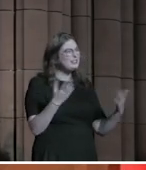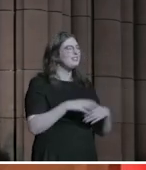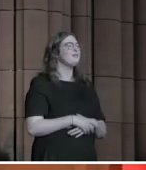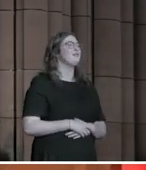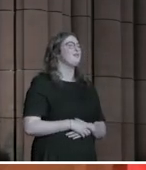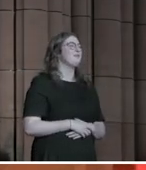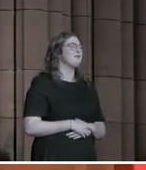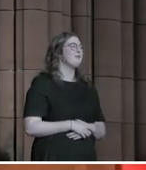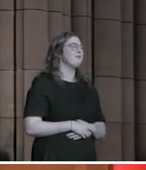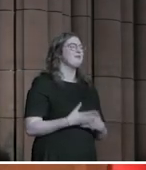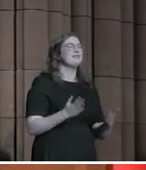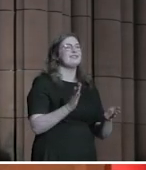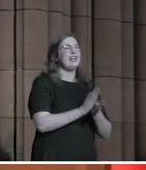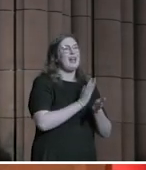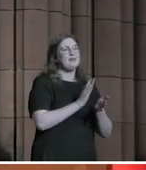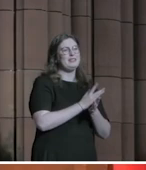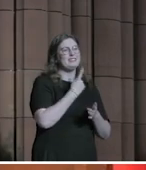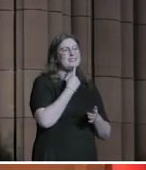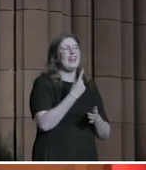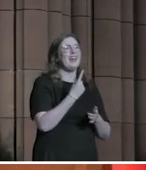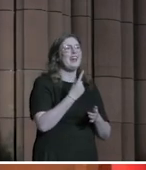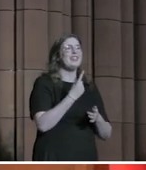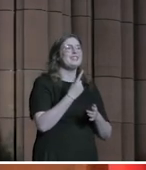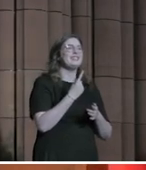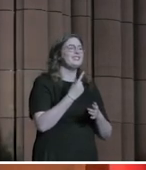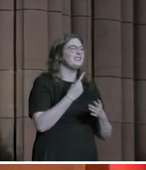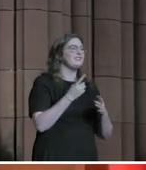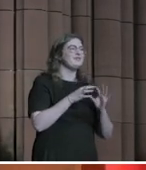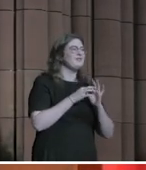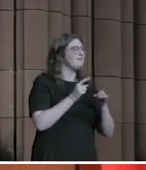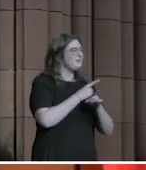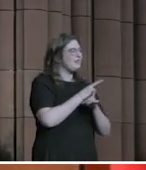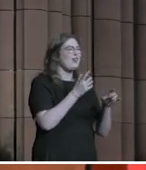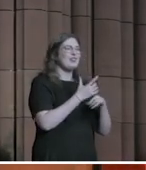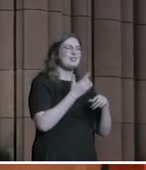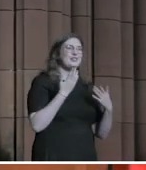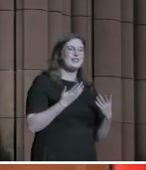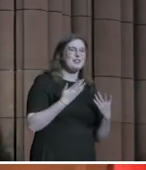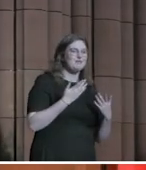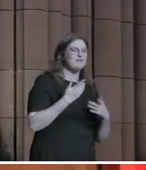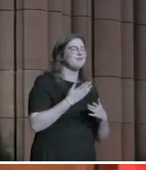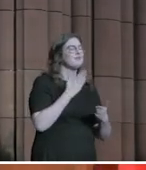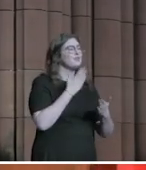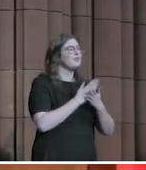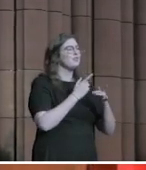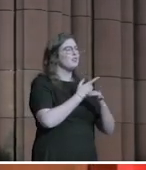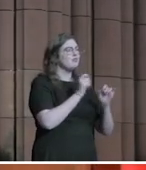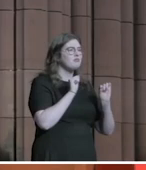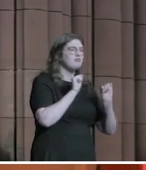And pleased to say a few words on behalf of everyone graduating this morning. Now I'm sure you've got your own stories of acts of kindness